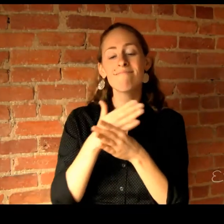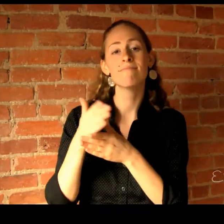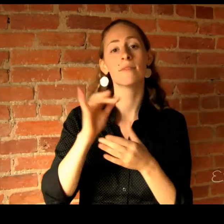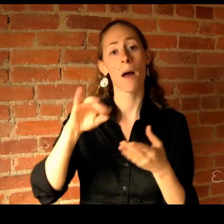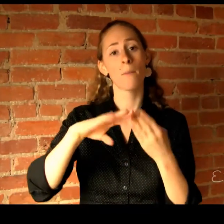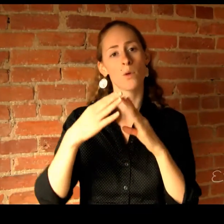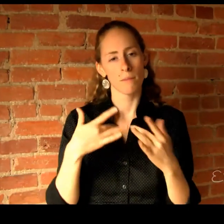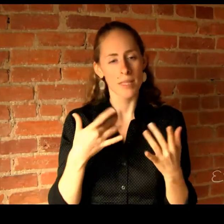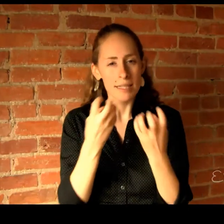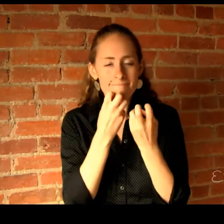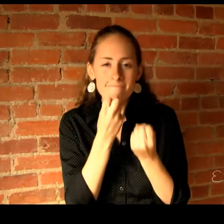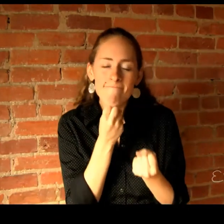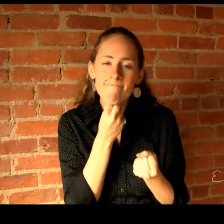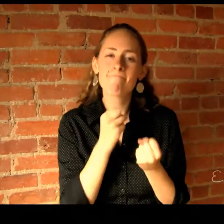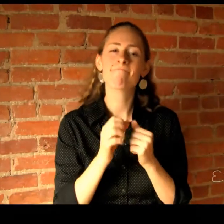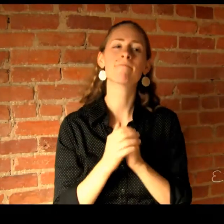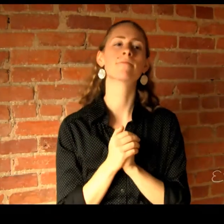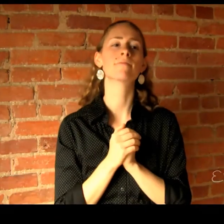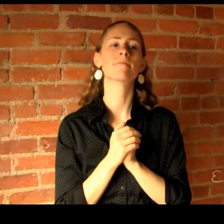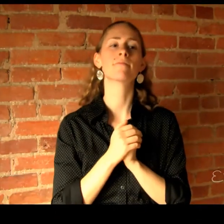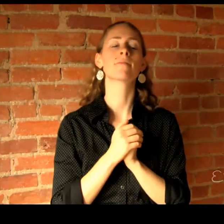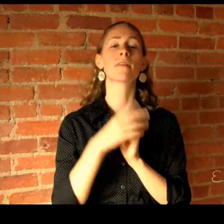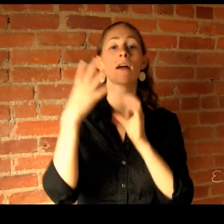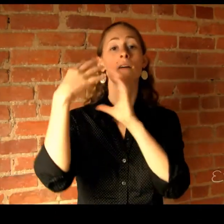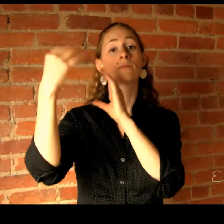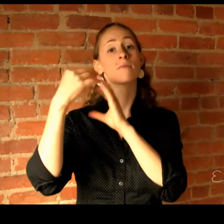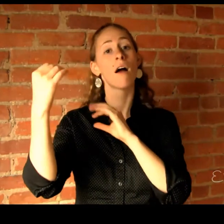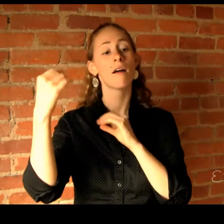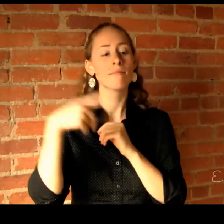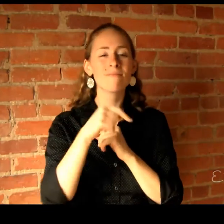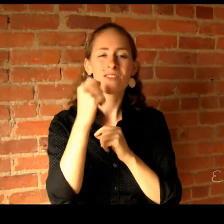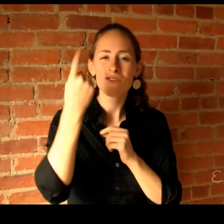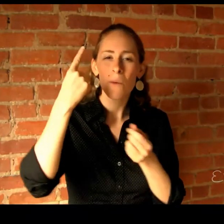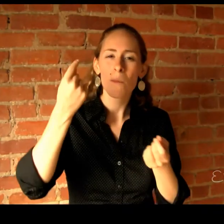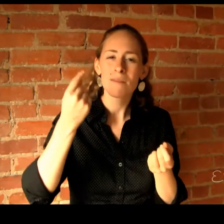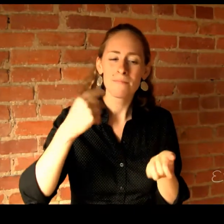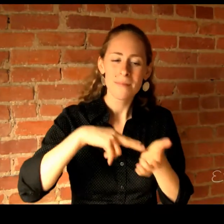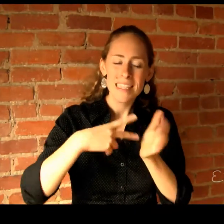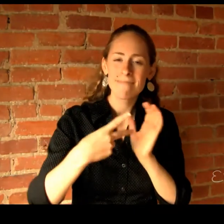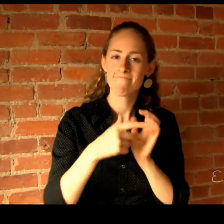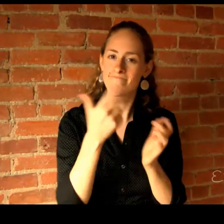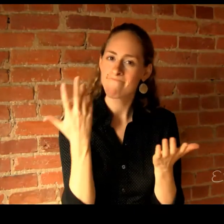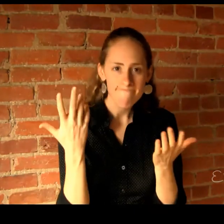community is highly valued by the native members. Unfortunately, this can result in oppression because